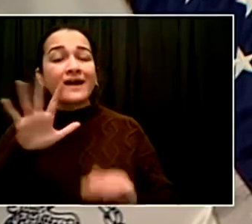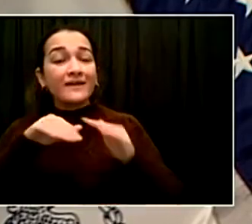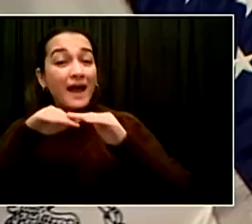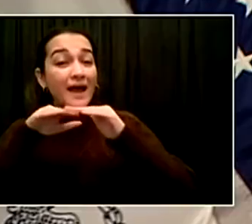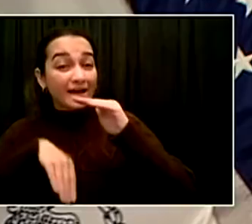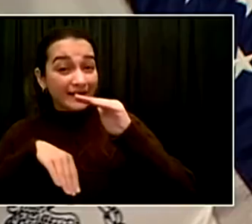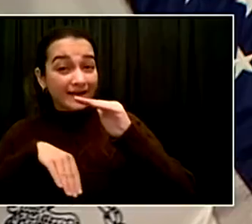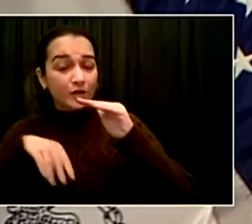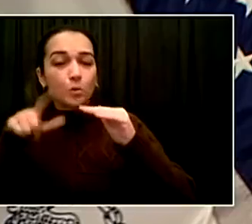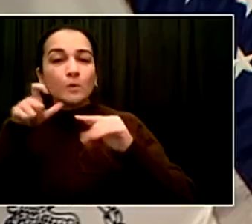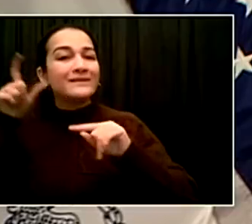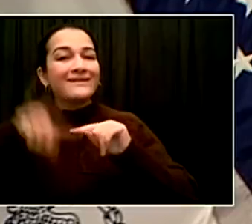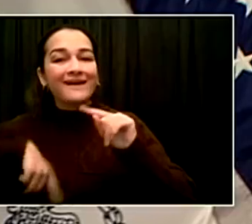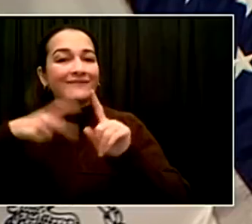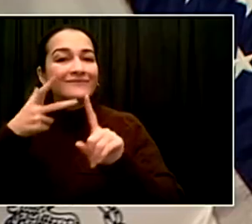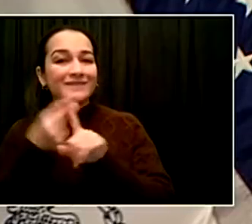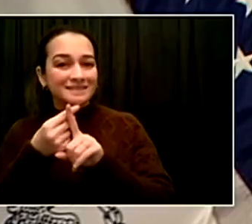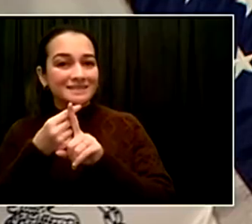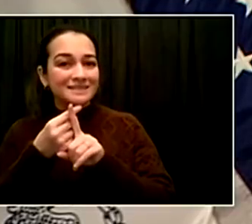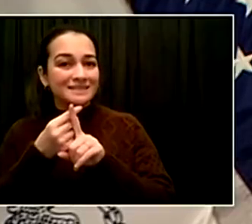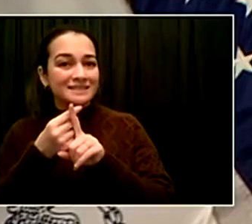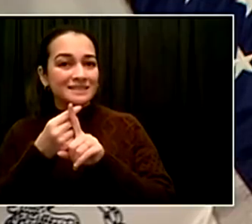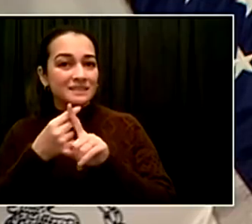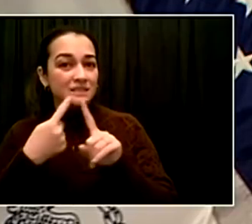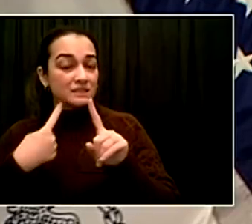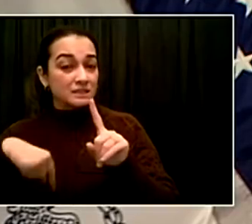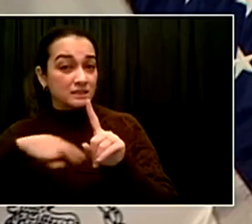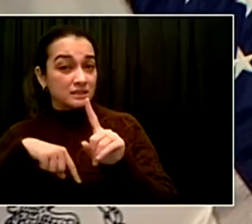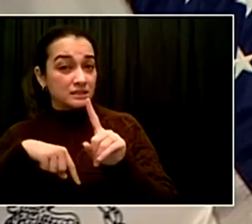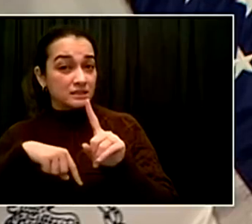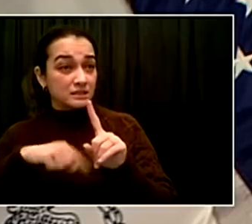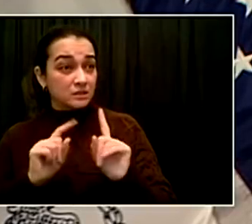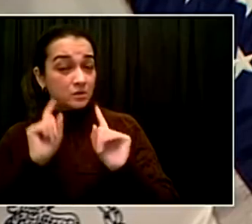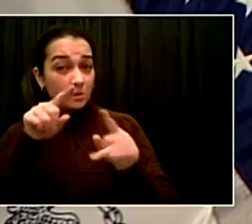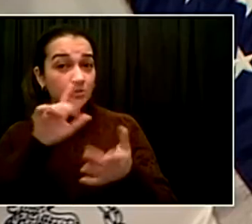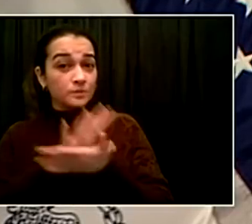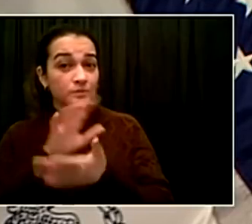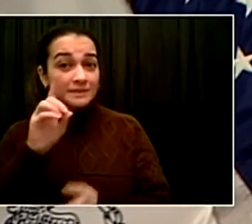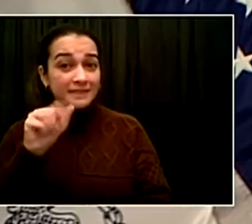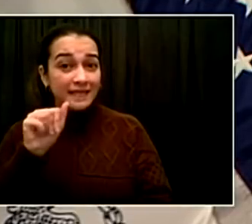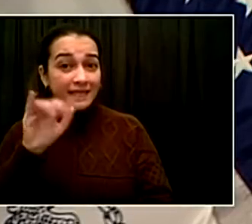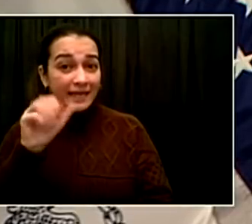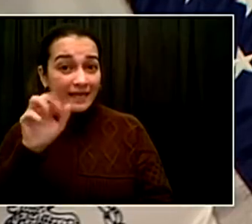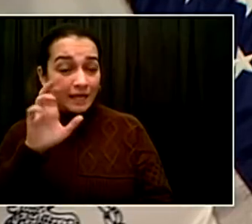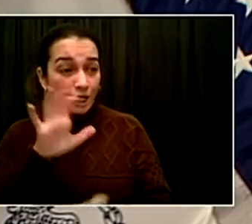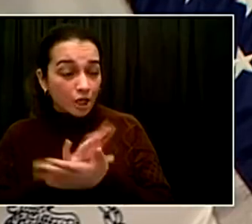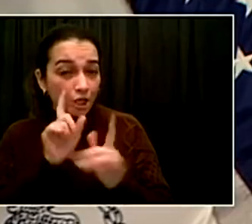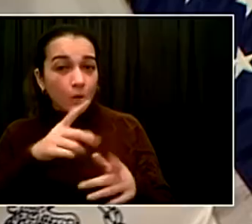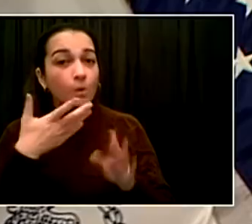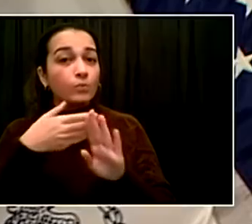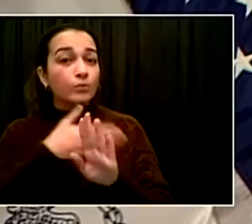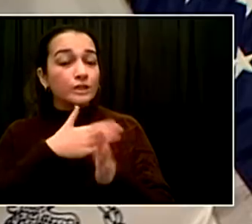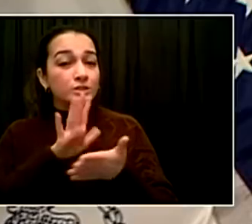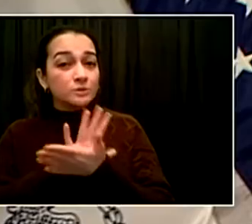WOULD YOU ADVISE THOSE PARENTS